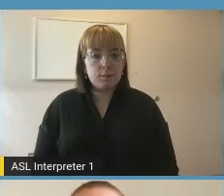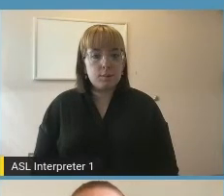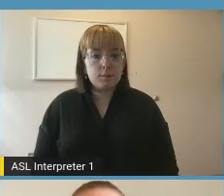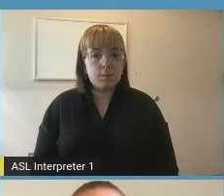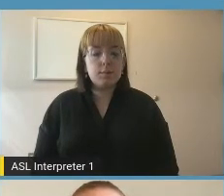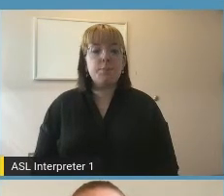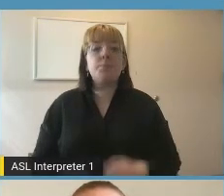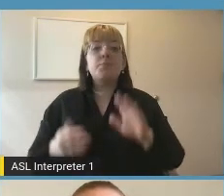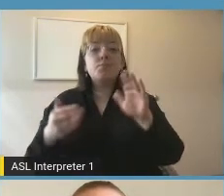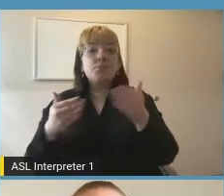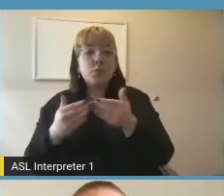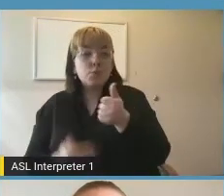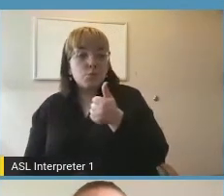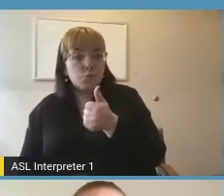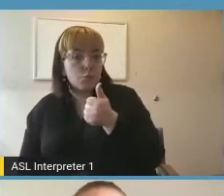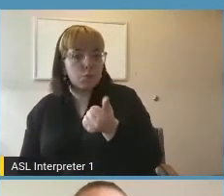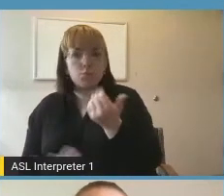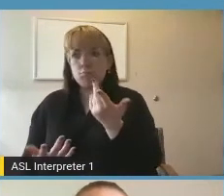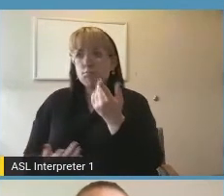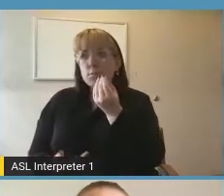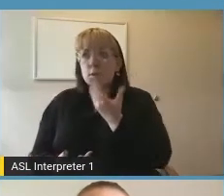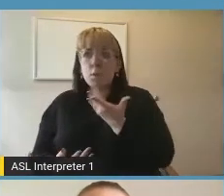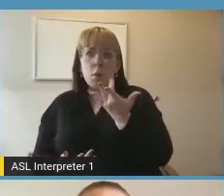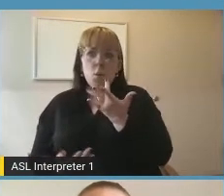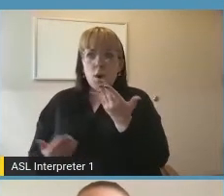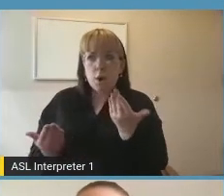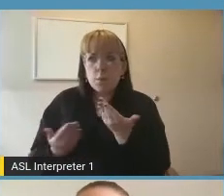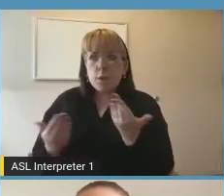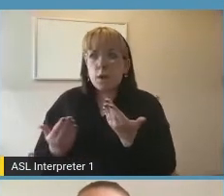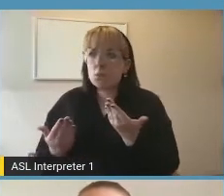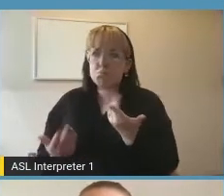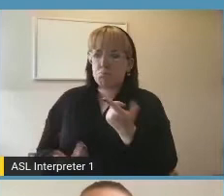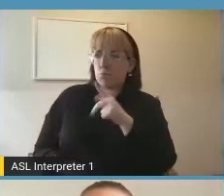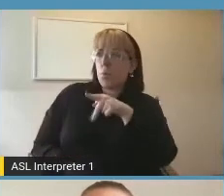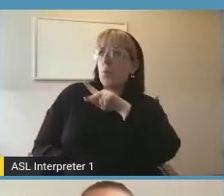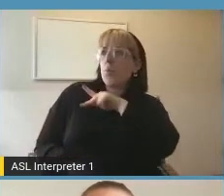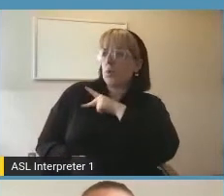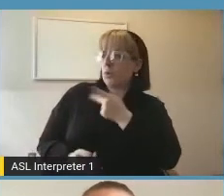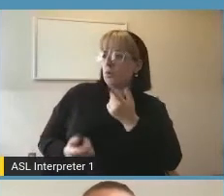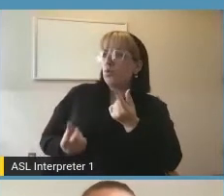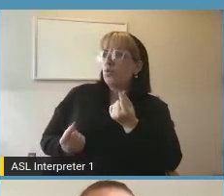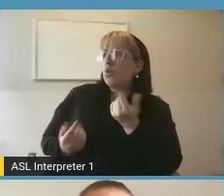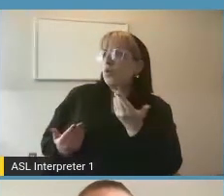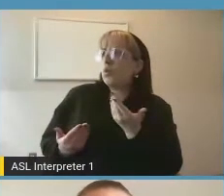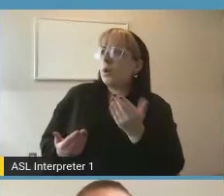Introduce yourself and tell me why, why you personally are here and what you do here.